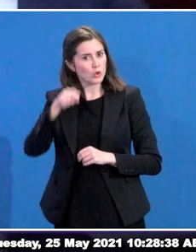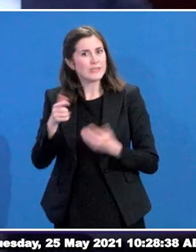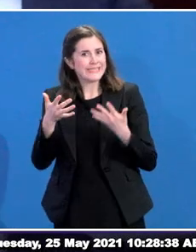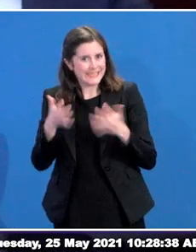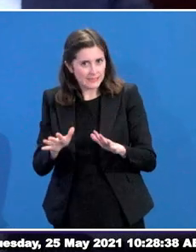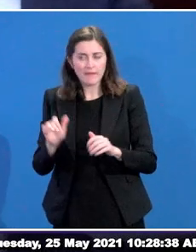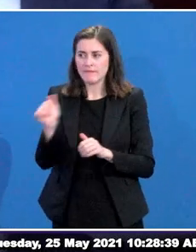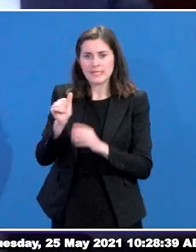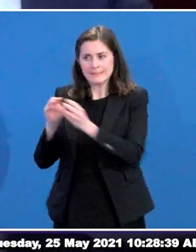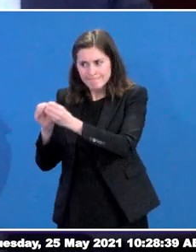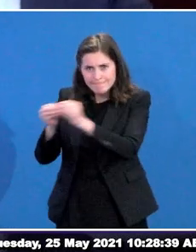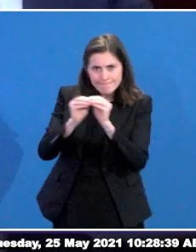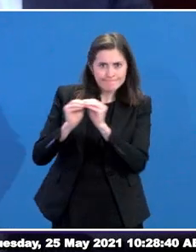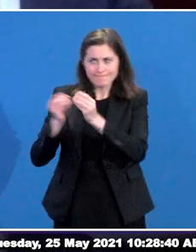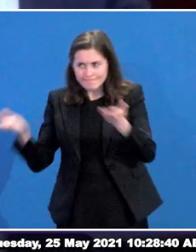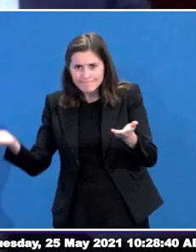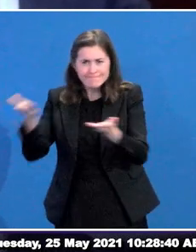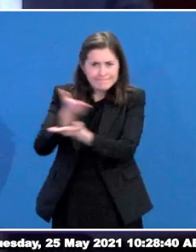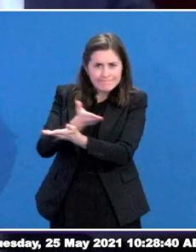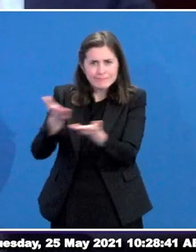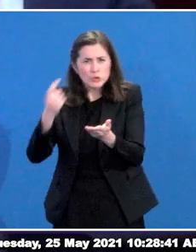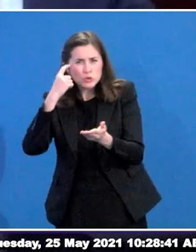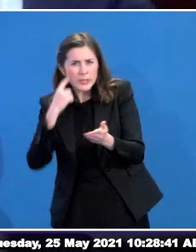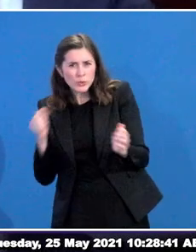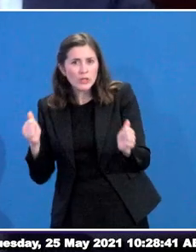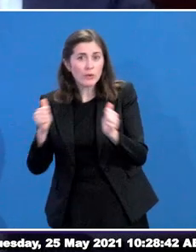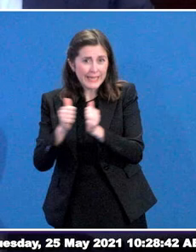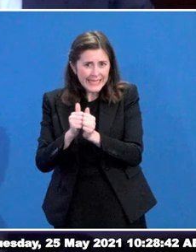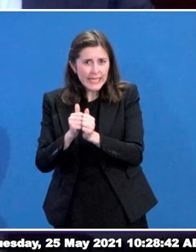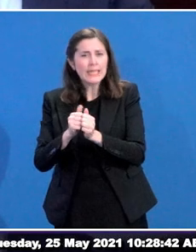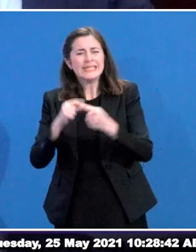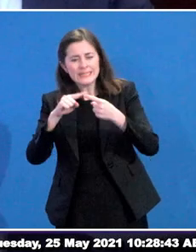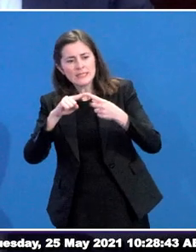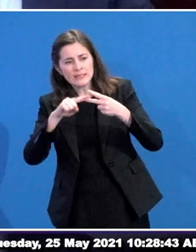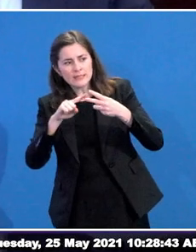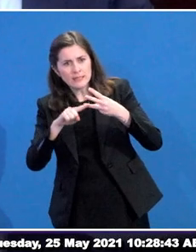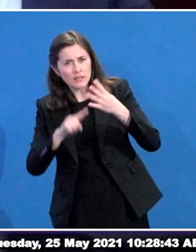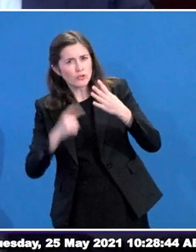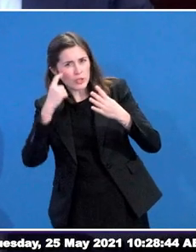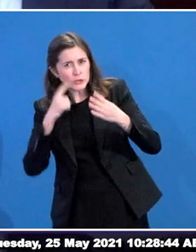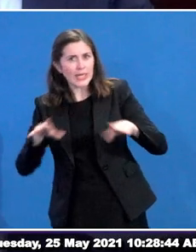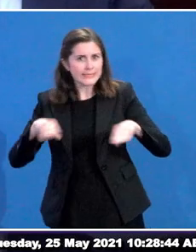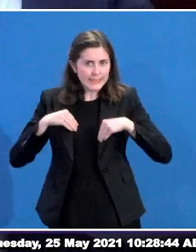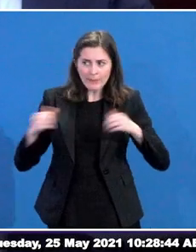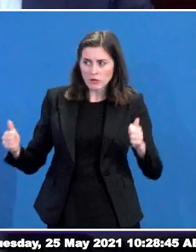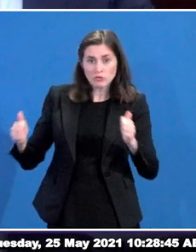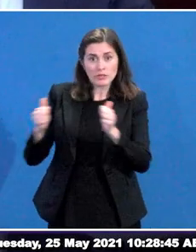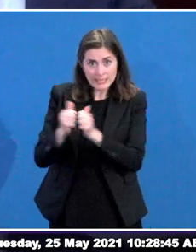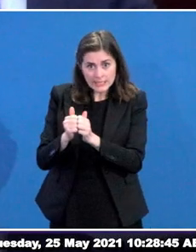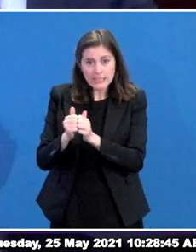And I'll accept that you talked about a lot of things in the mediation. ELIZA: Yeah. But all we can... Can ask for? Yeah.